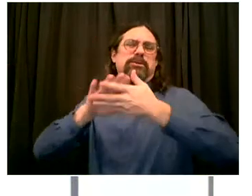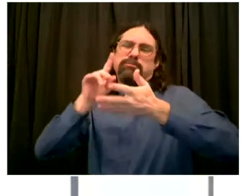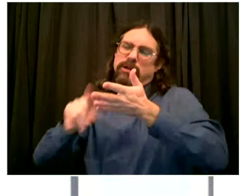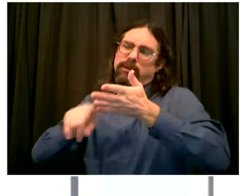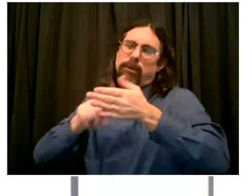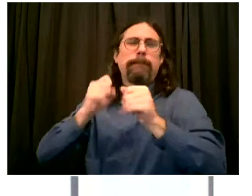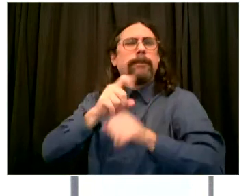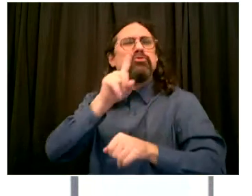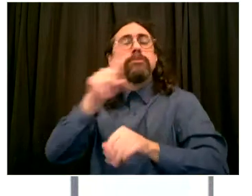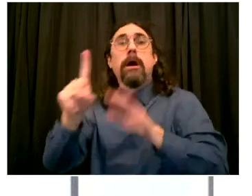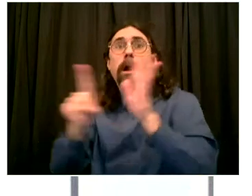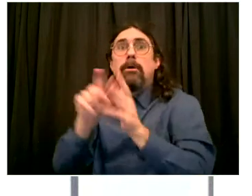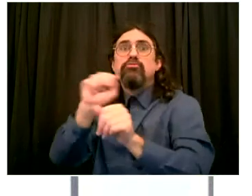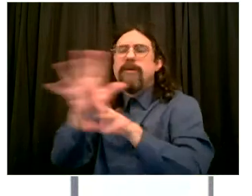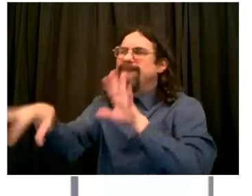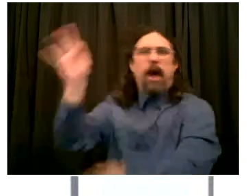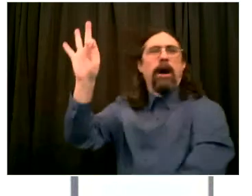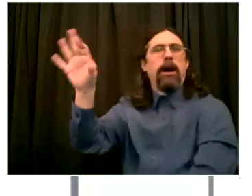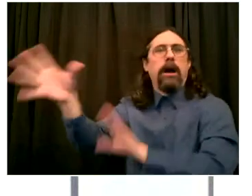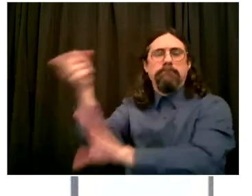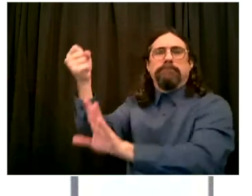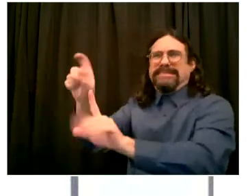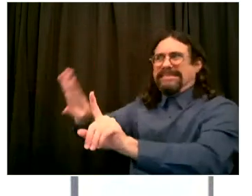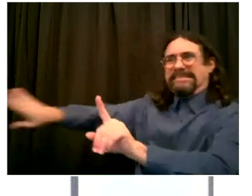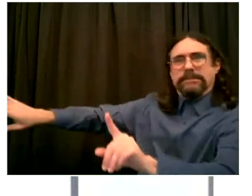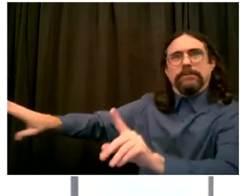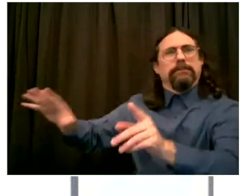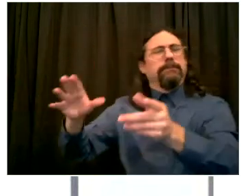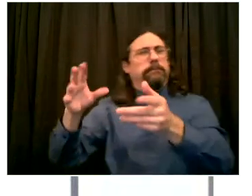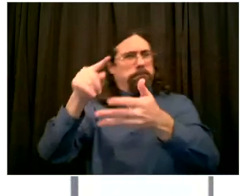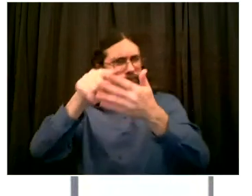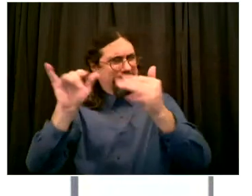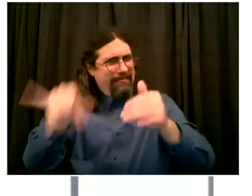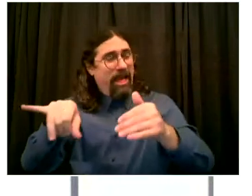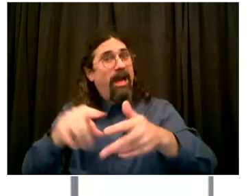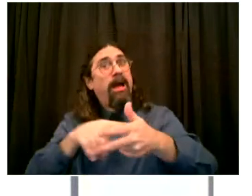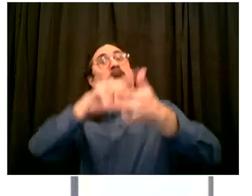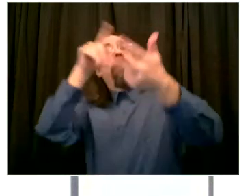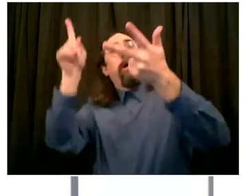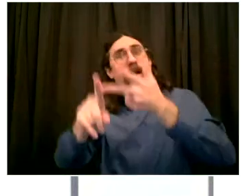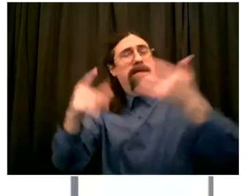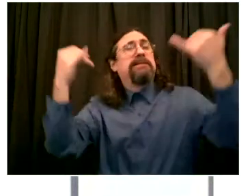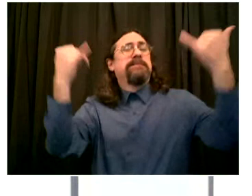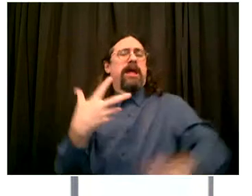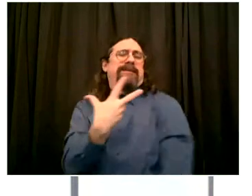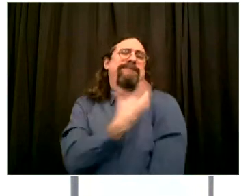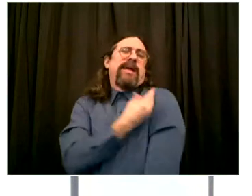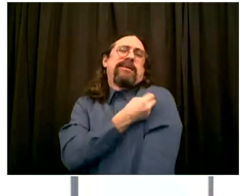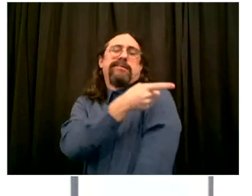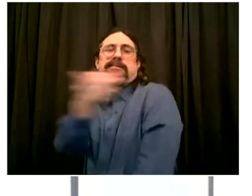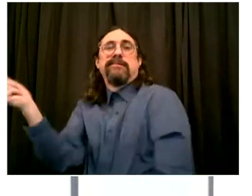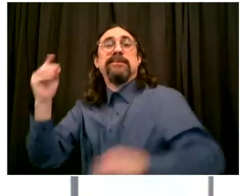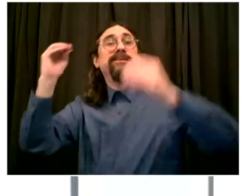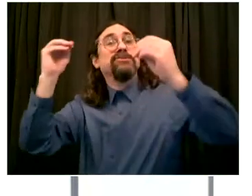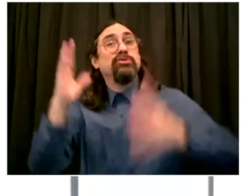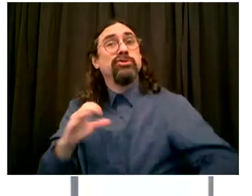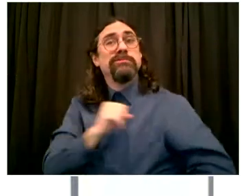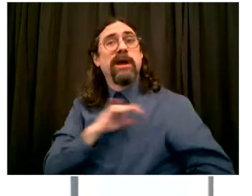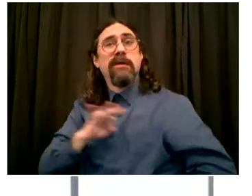WE SEE UJST IN THE PAST WEEK, THOUSANDS OF EDUCATORS WHO